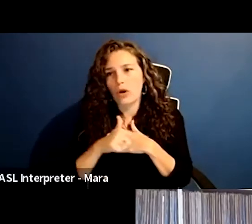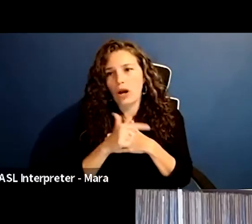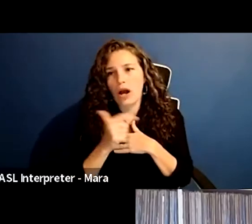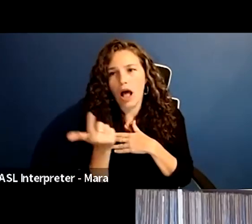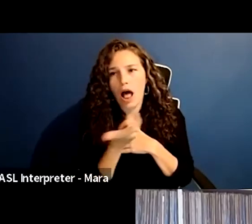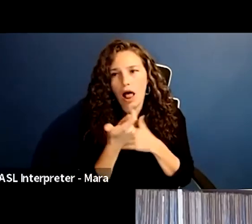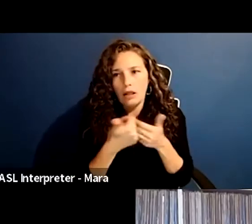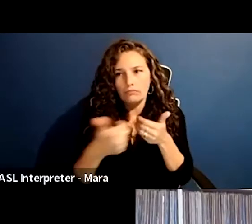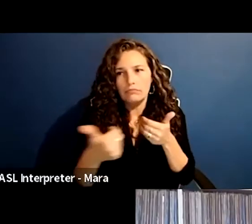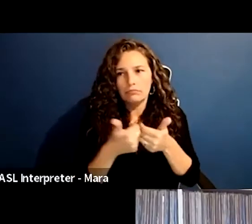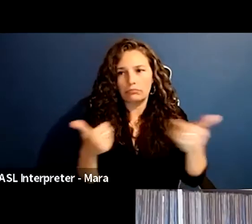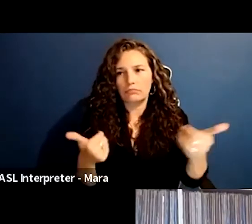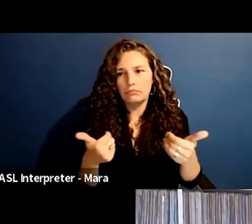so we're all virtual.